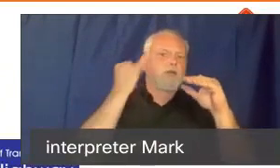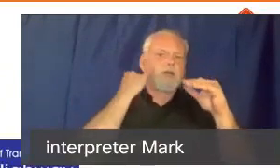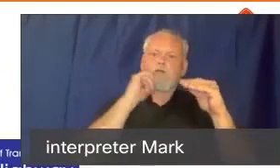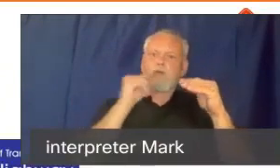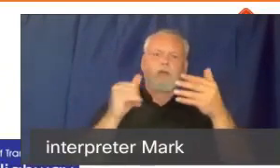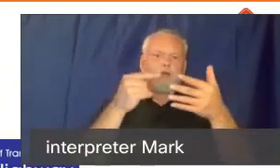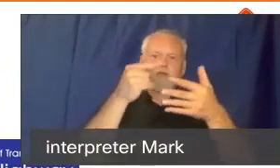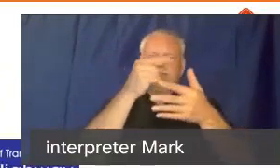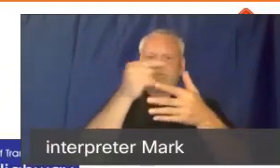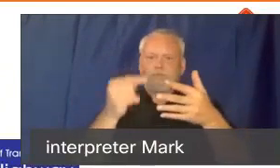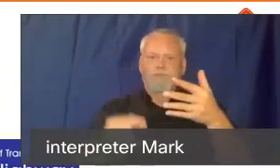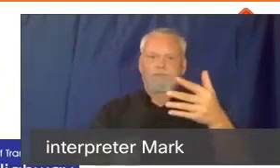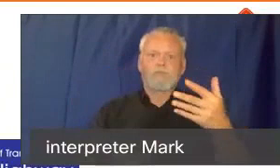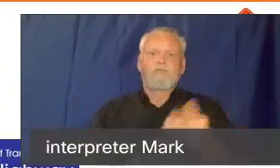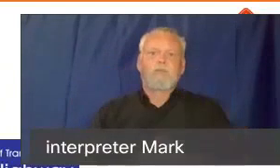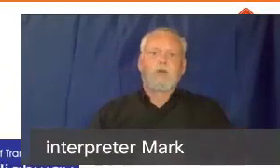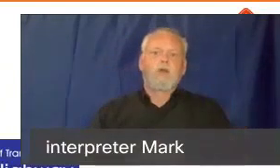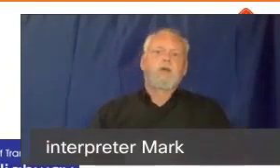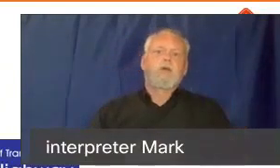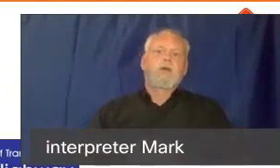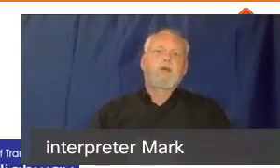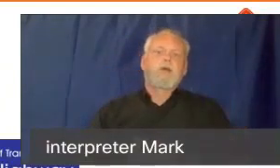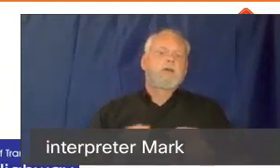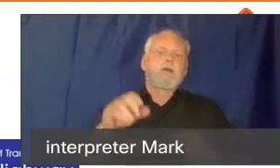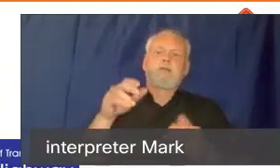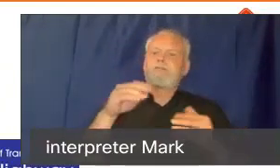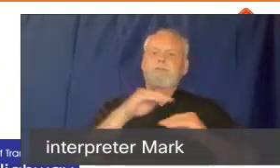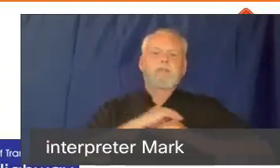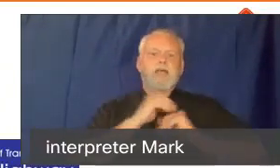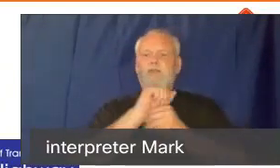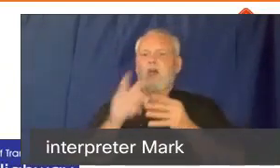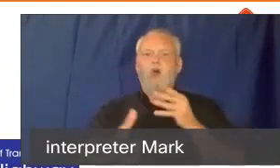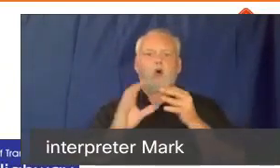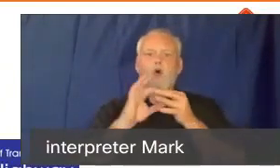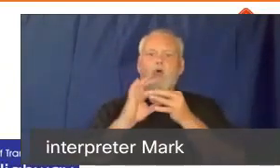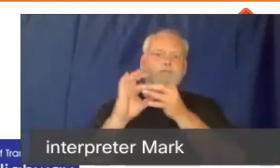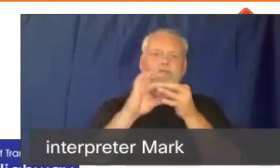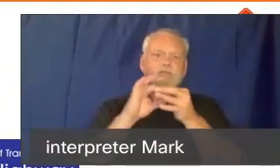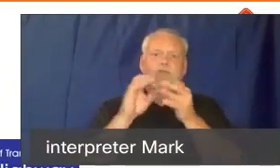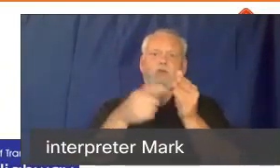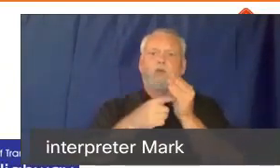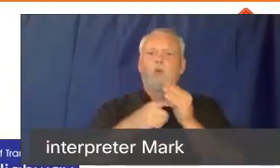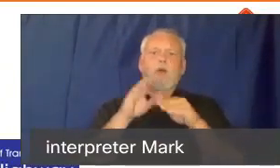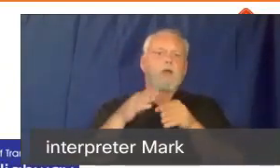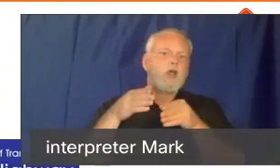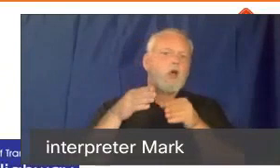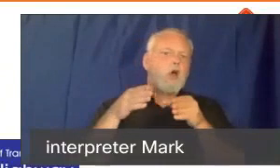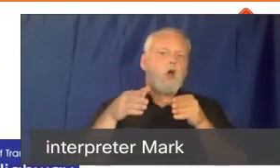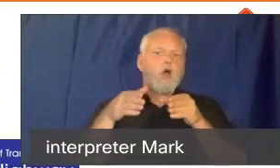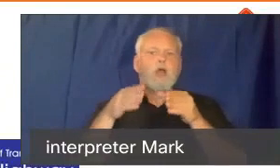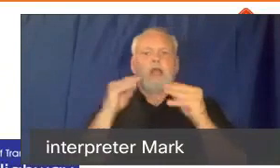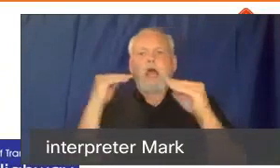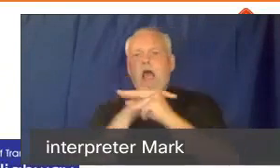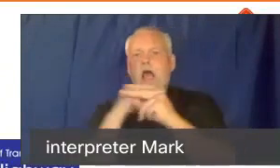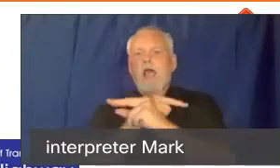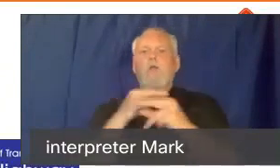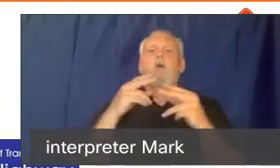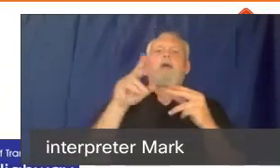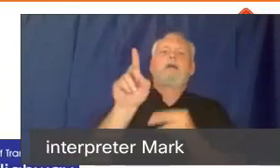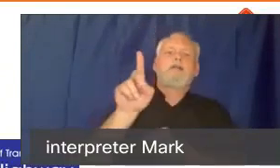Utilities and satisfy all the time, it's all requirement based on for highway and data logs we have to make sure.